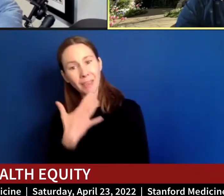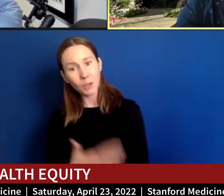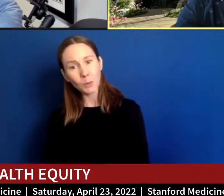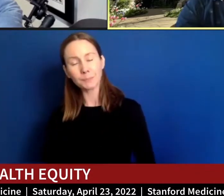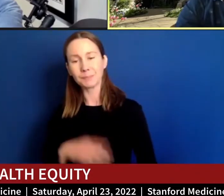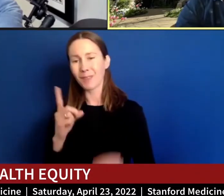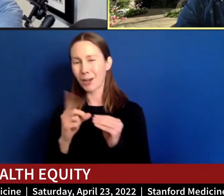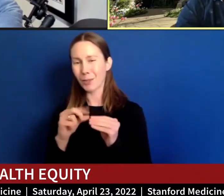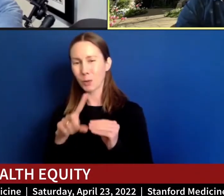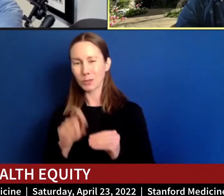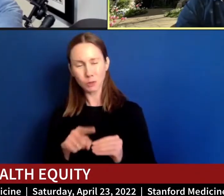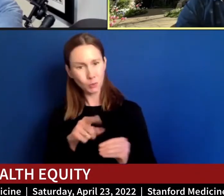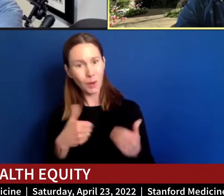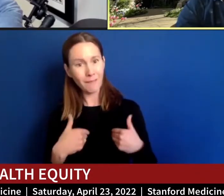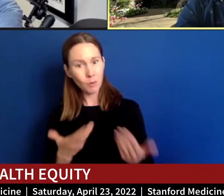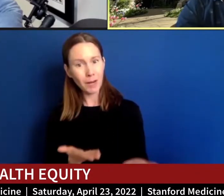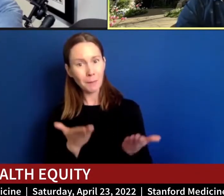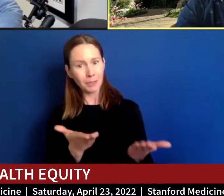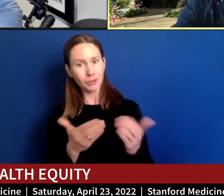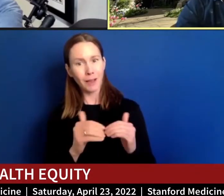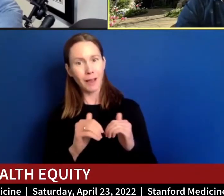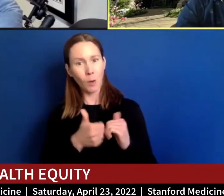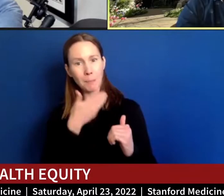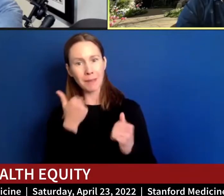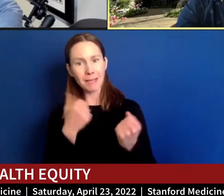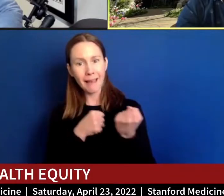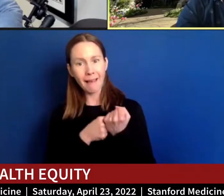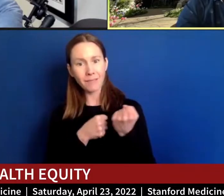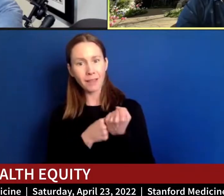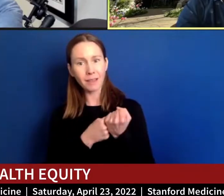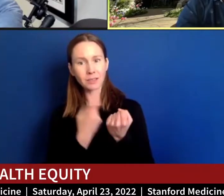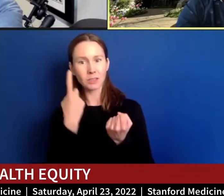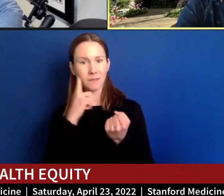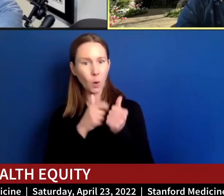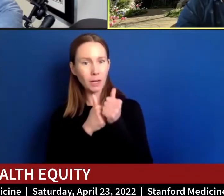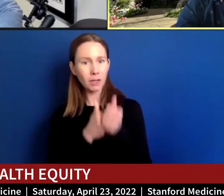have recommendations on how best to advocate for adherence to the NCD guidelines for health systems